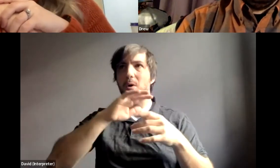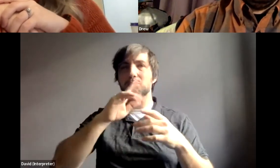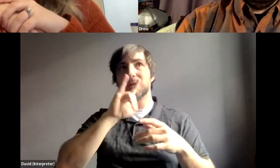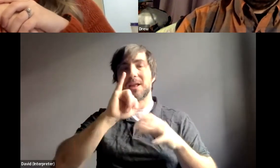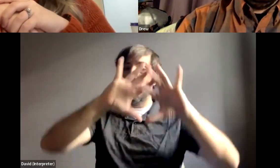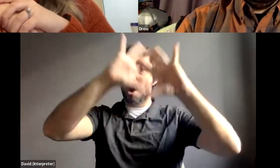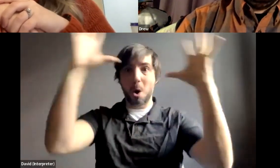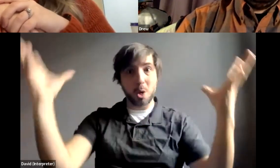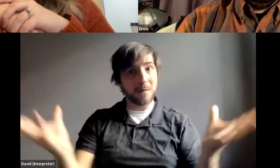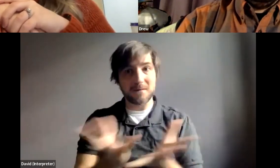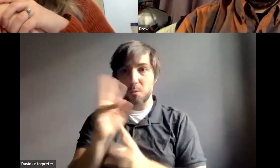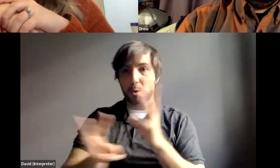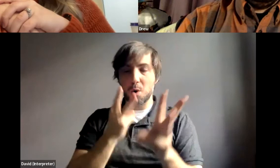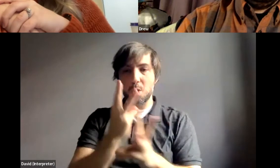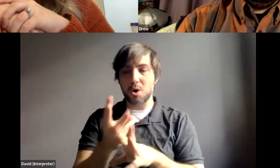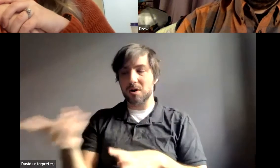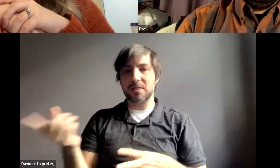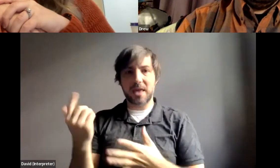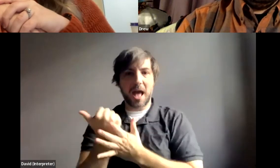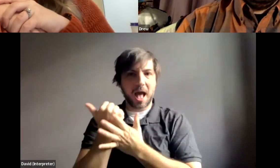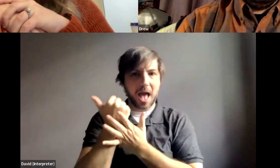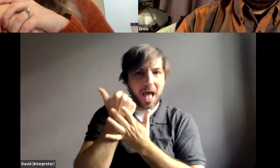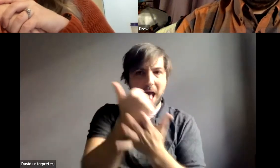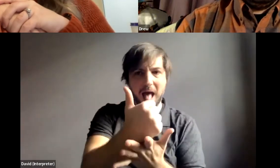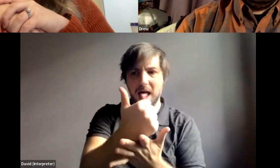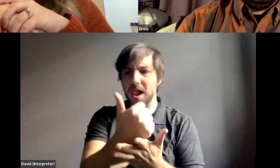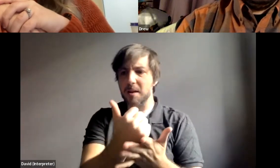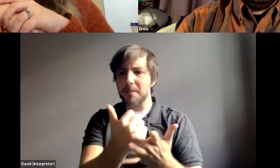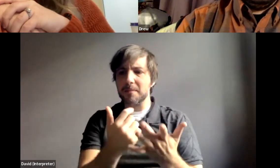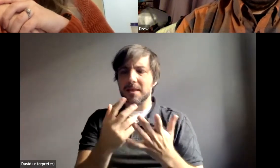, to make venues inclusive